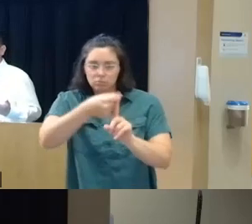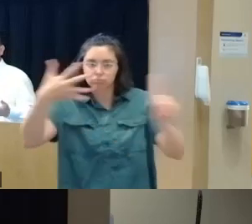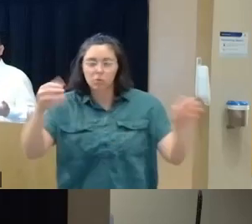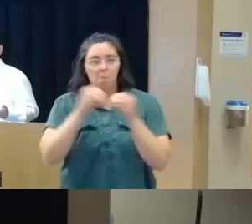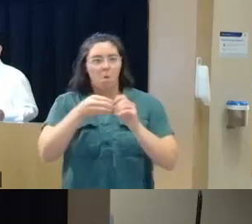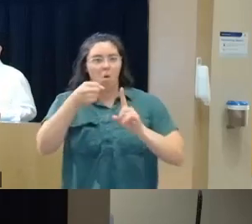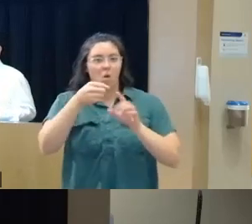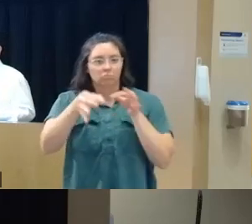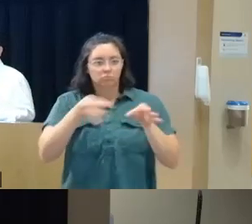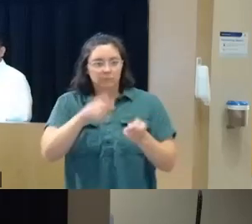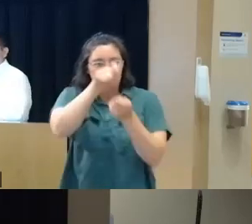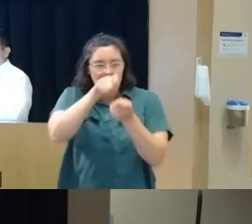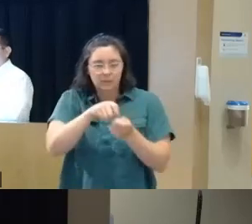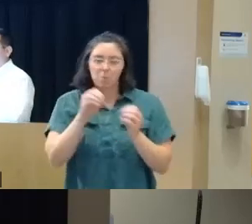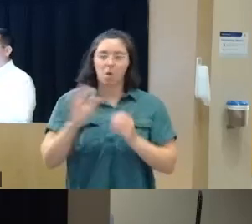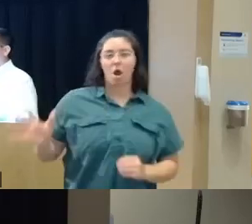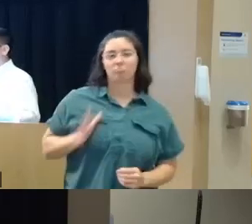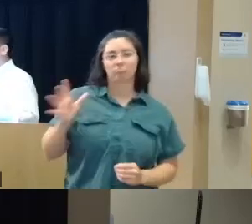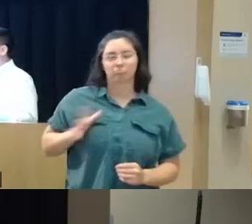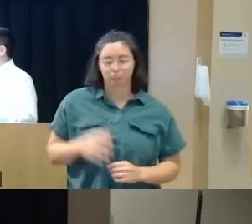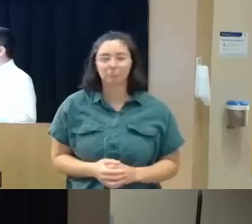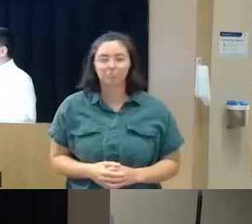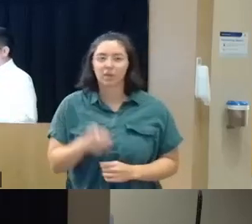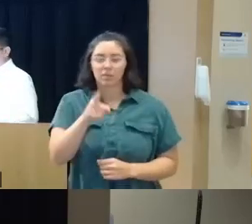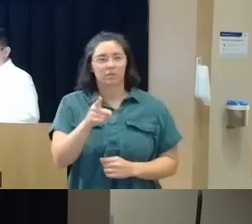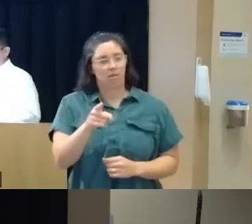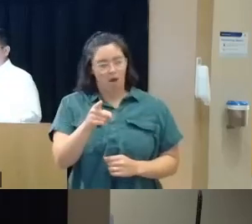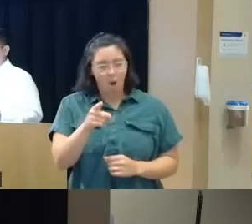more detail it looked much more elegant and I was like okay this is really cool this is something